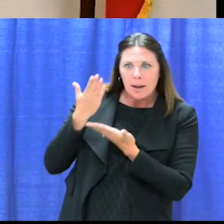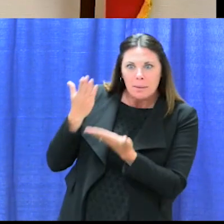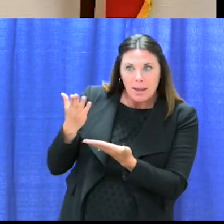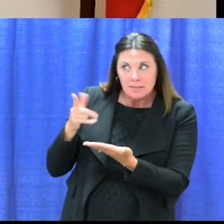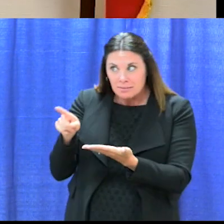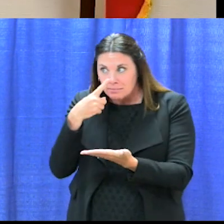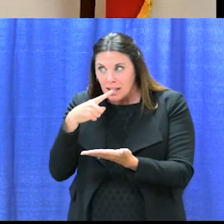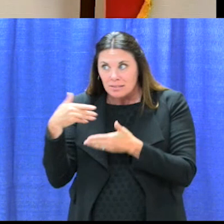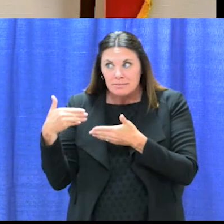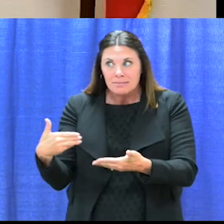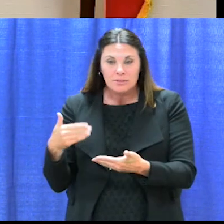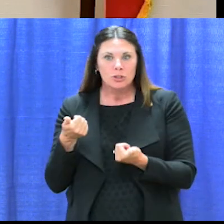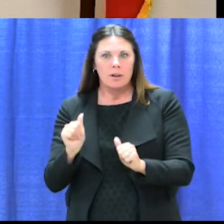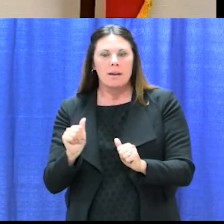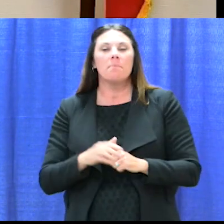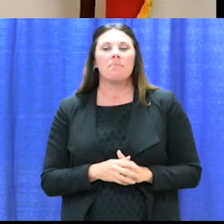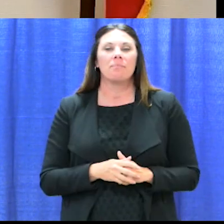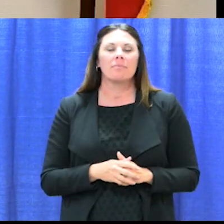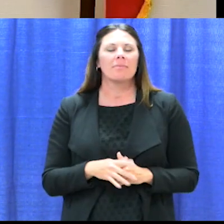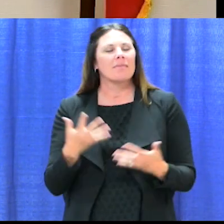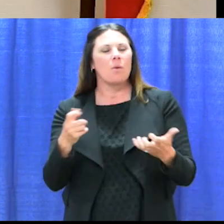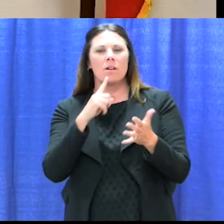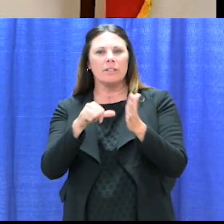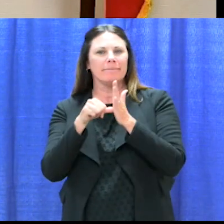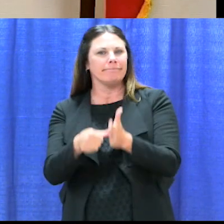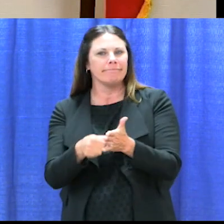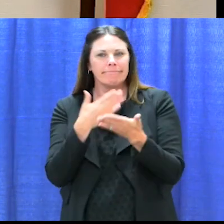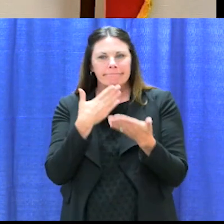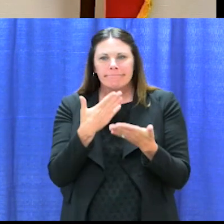And so I want to say thank you again to all of our internet service providers who presented